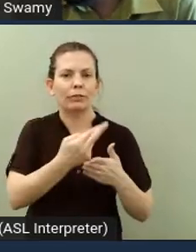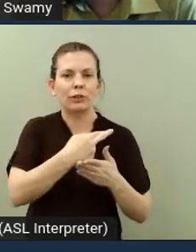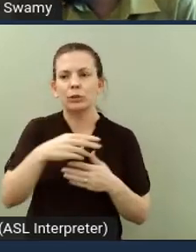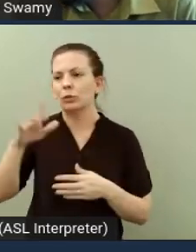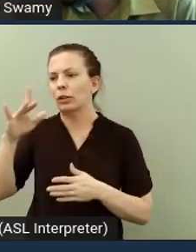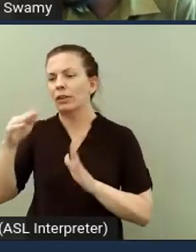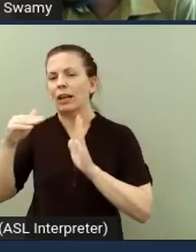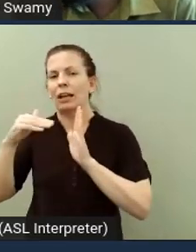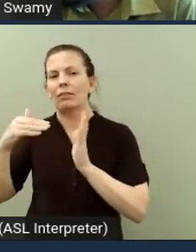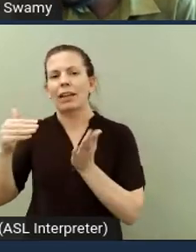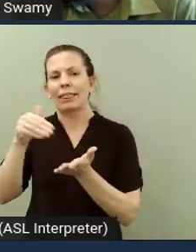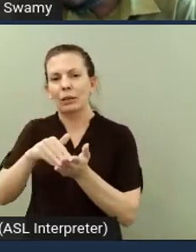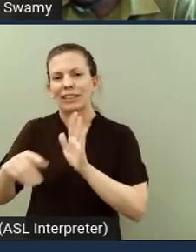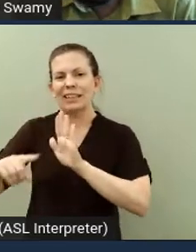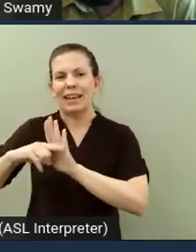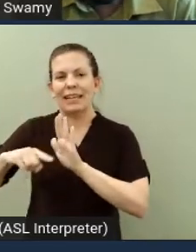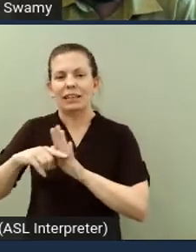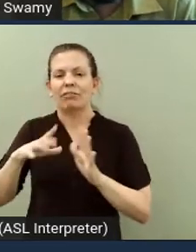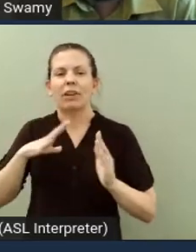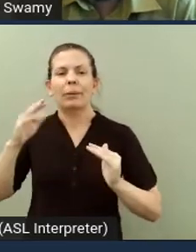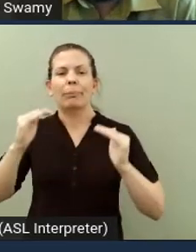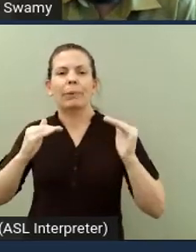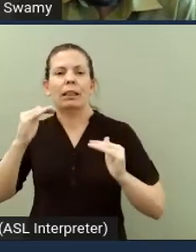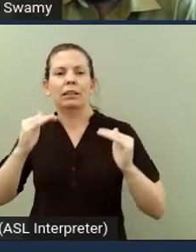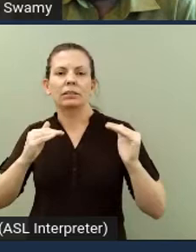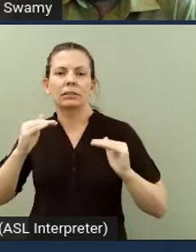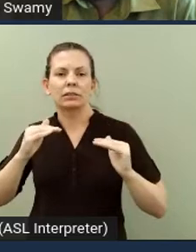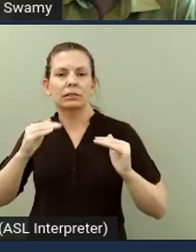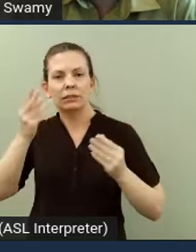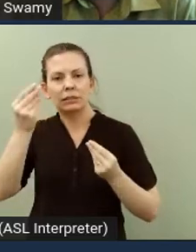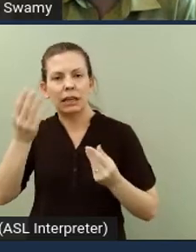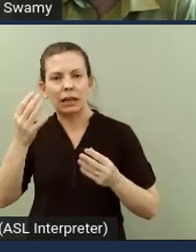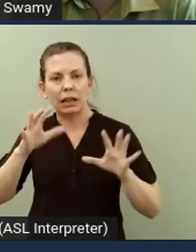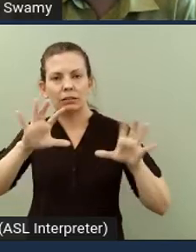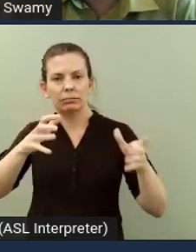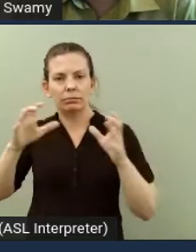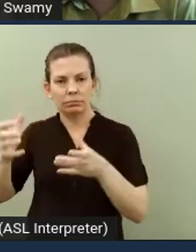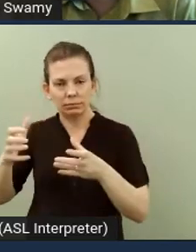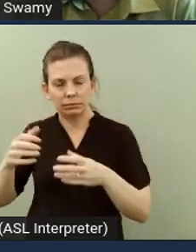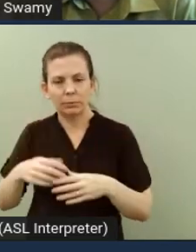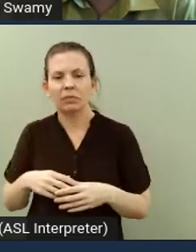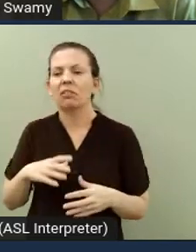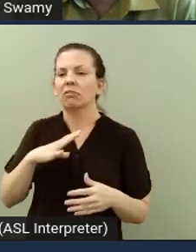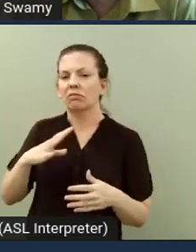Great, it looks like a pretty balanced dataset. I can also use a visual display,